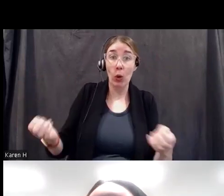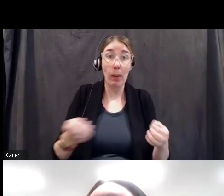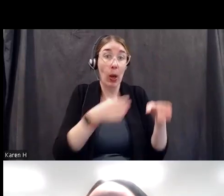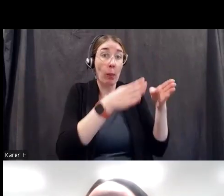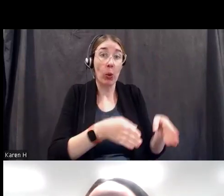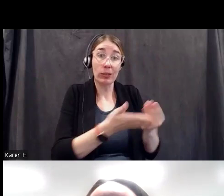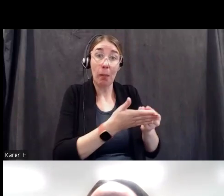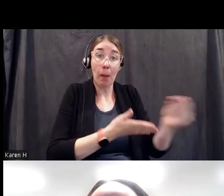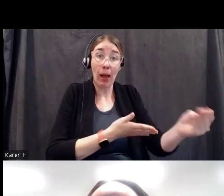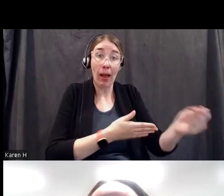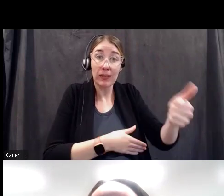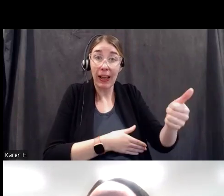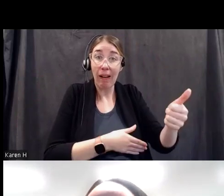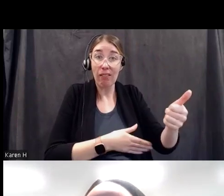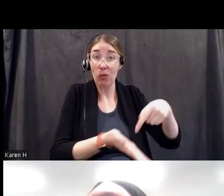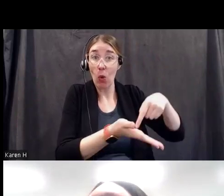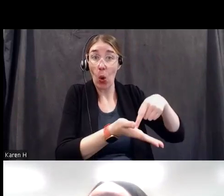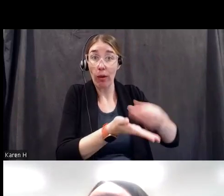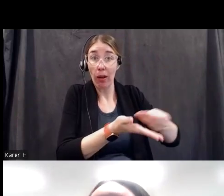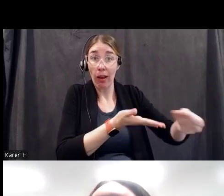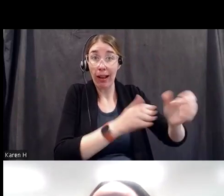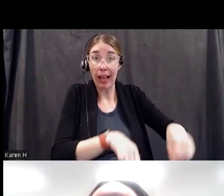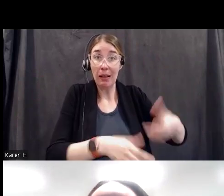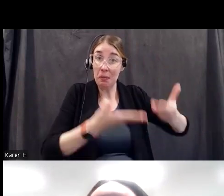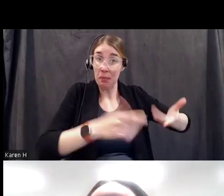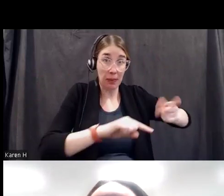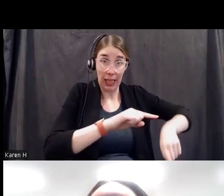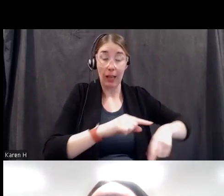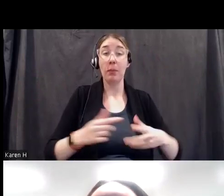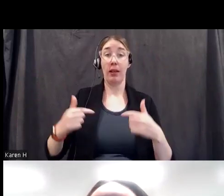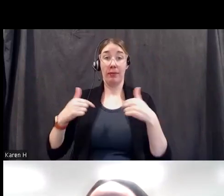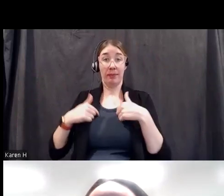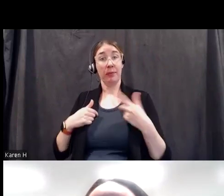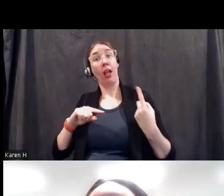in their personal life, but through us, they can borrow it, so it's letting people know